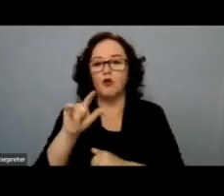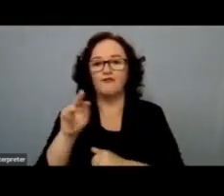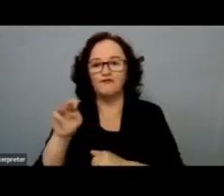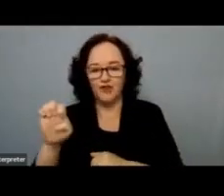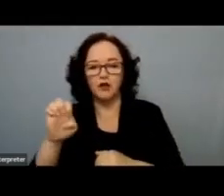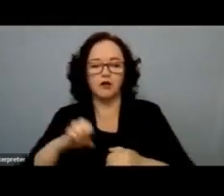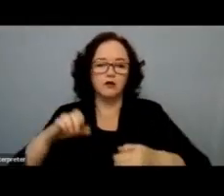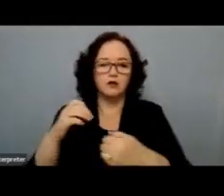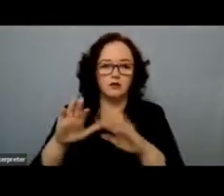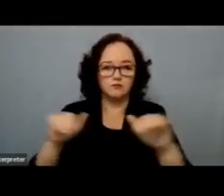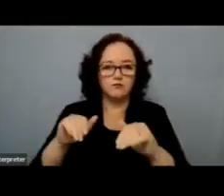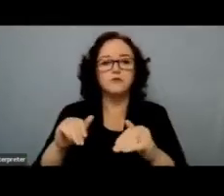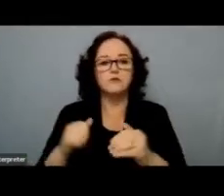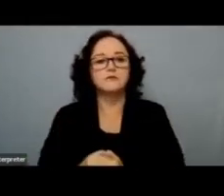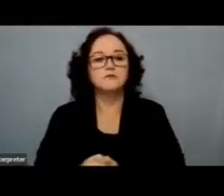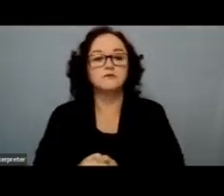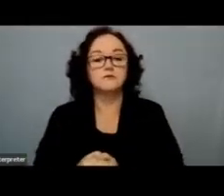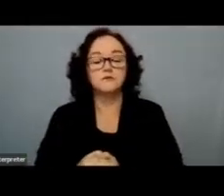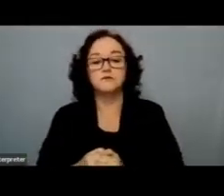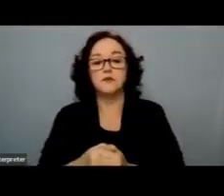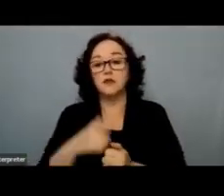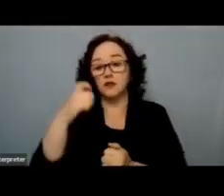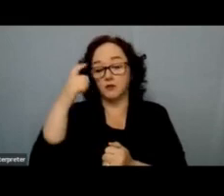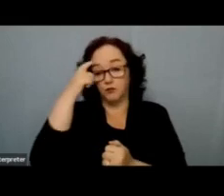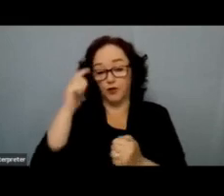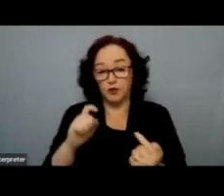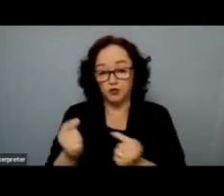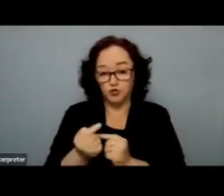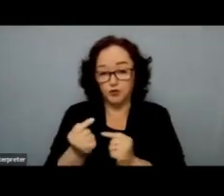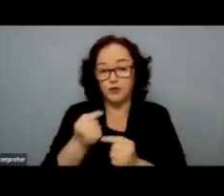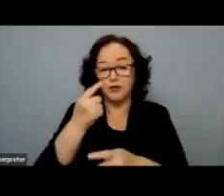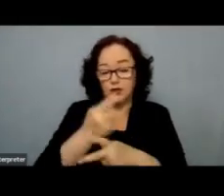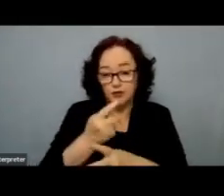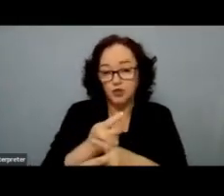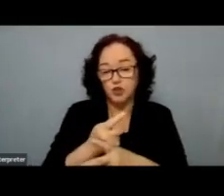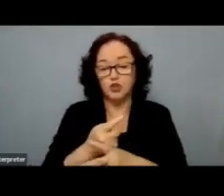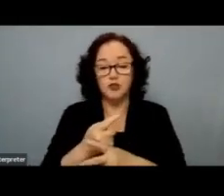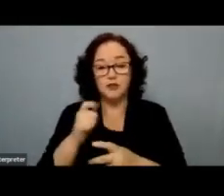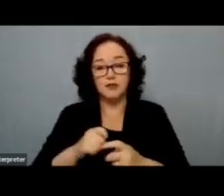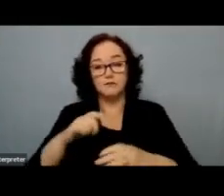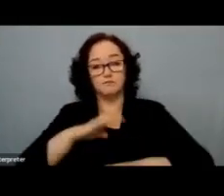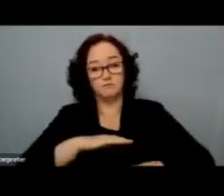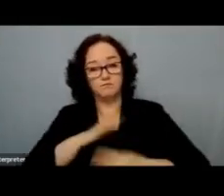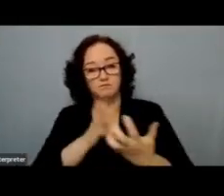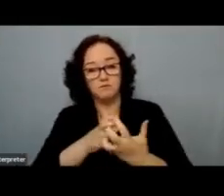challenges a brain injury brings when caretakers are striving meet the requirements of the child welfare system. But that's